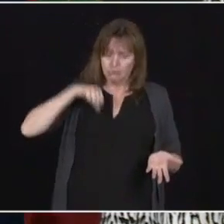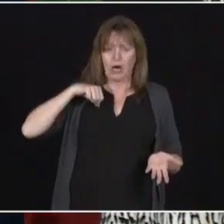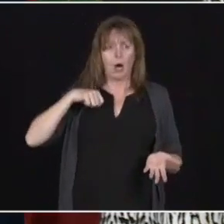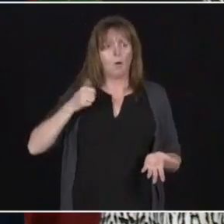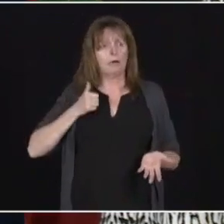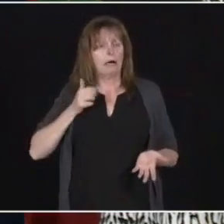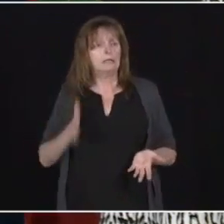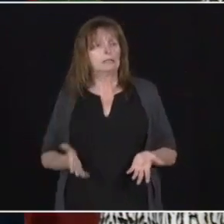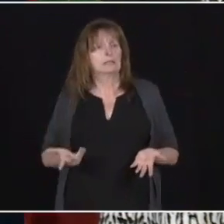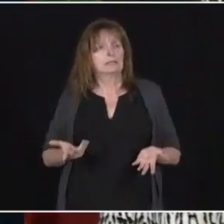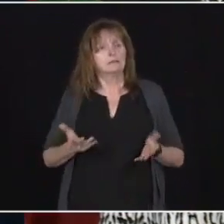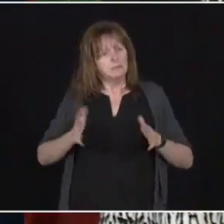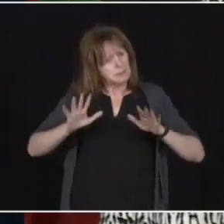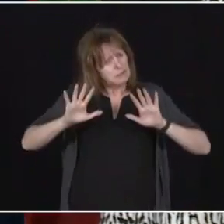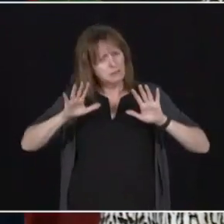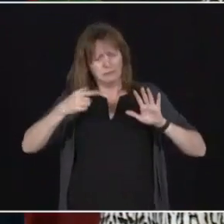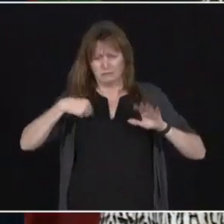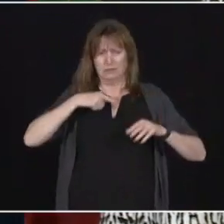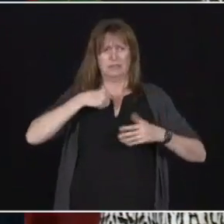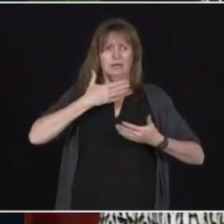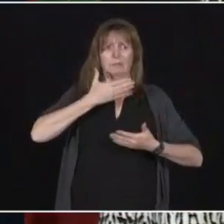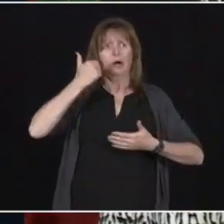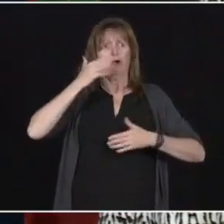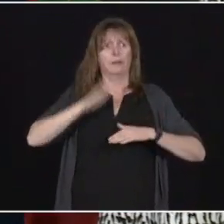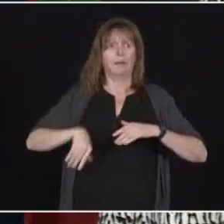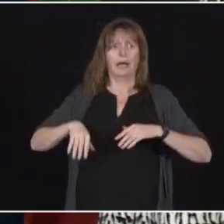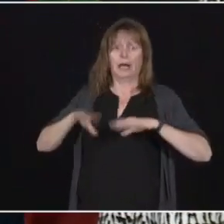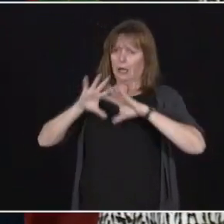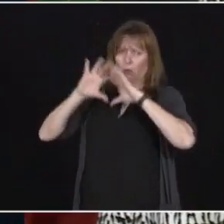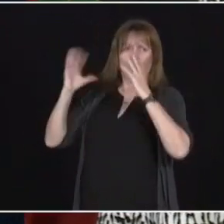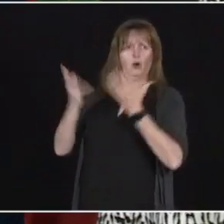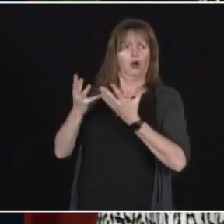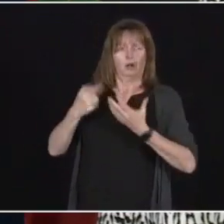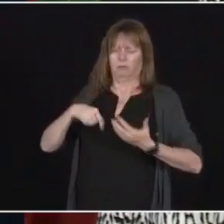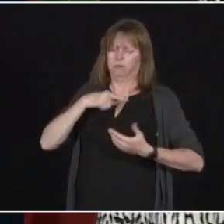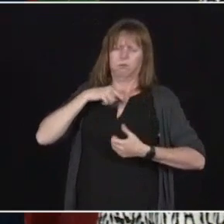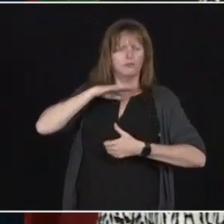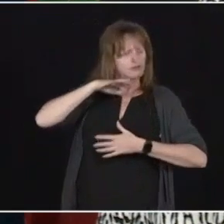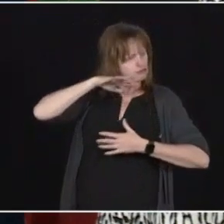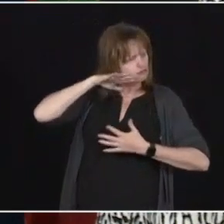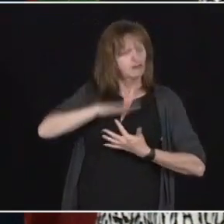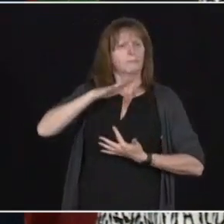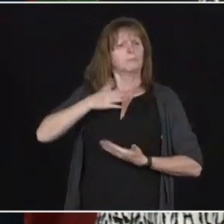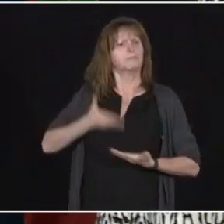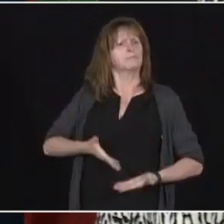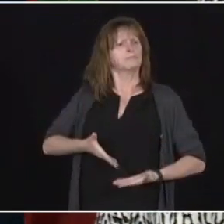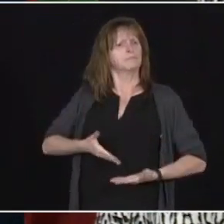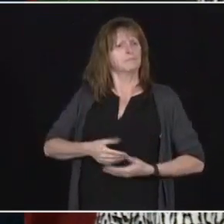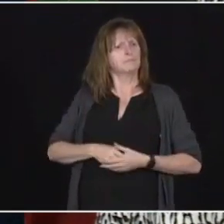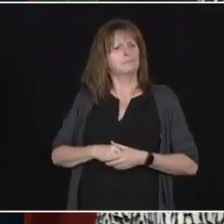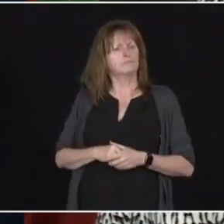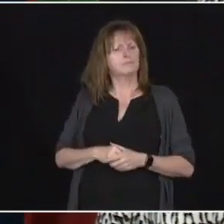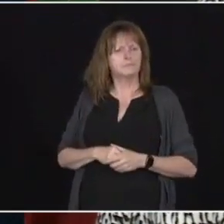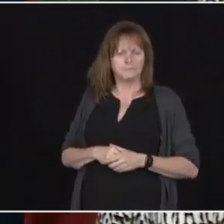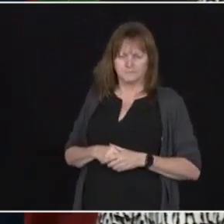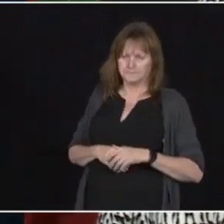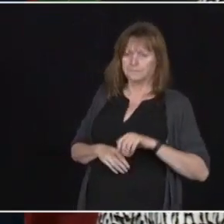know, this is Ontario. We are Canadians, we are proud to be Canadians. We will always be better than anybody else in the world.